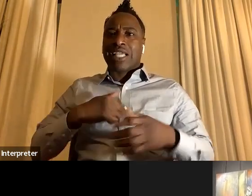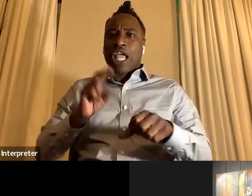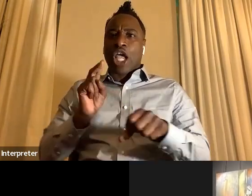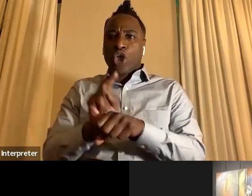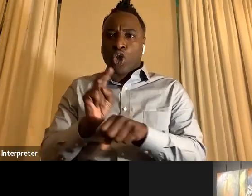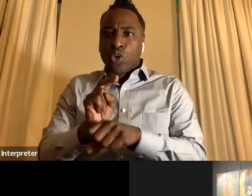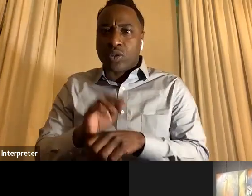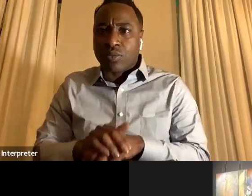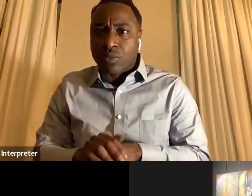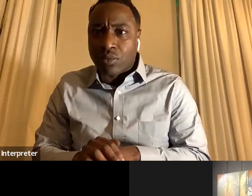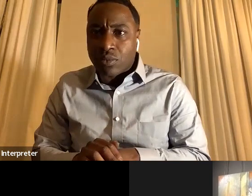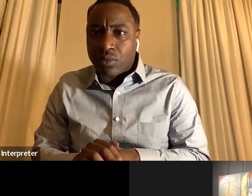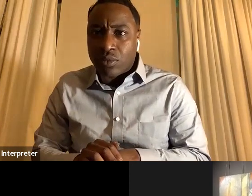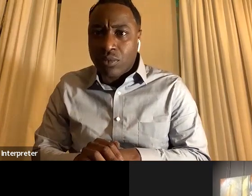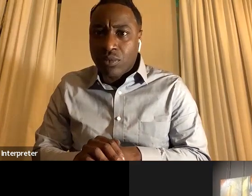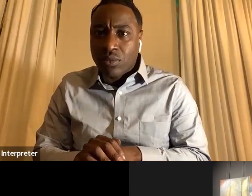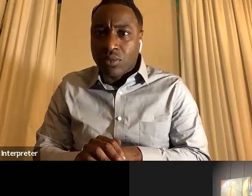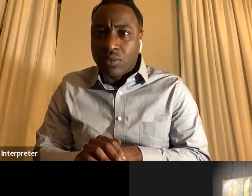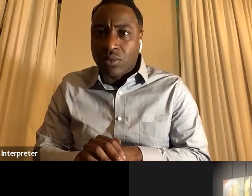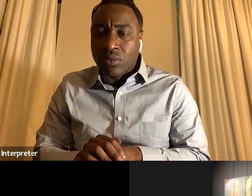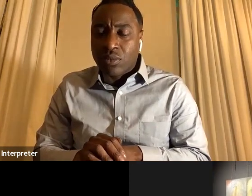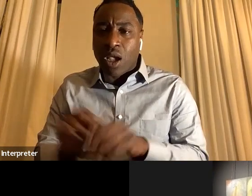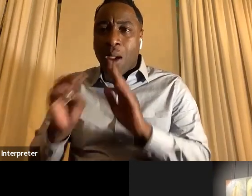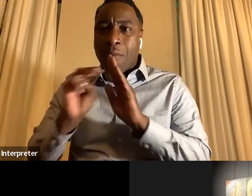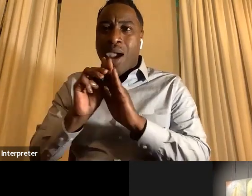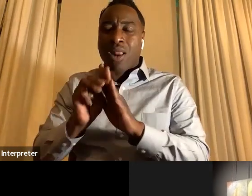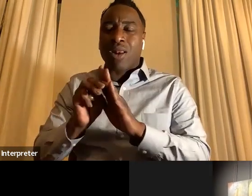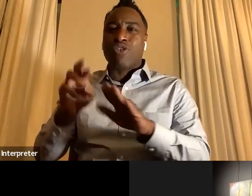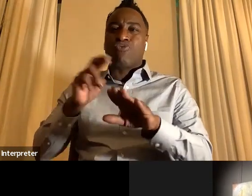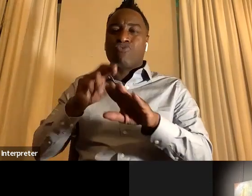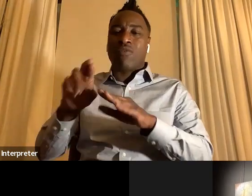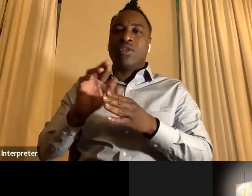distant, faint memory kind of visual that you see in like movies and stuff.